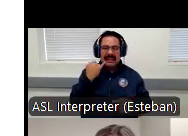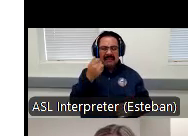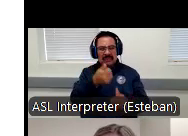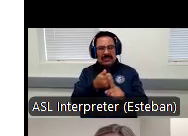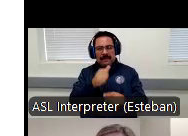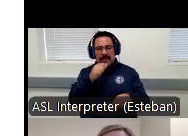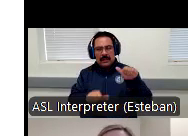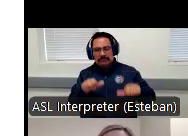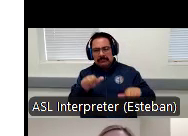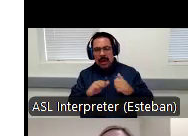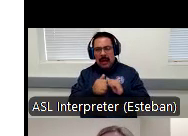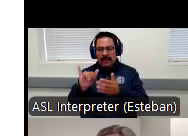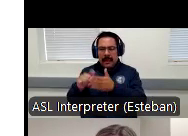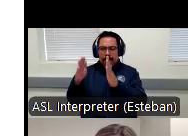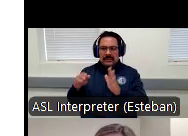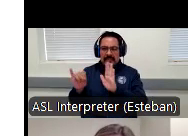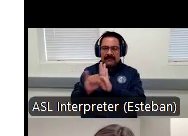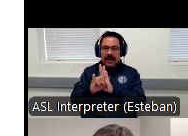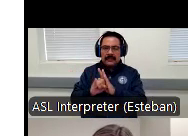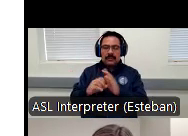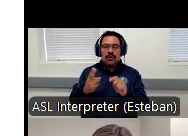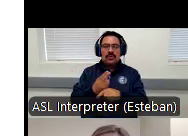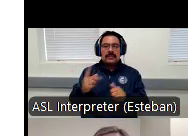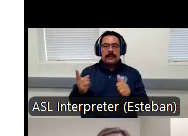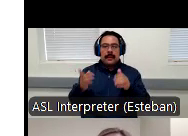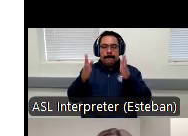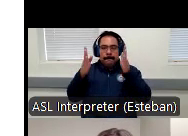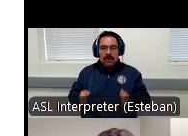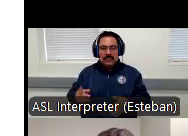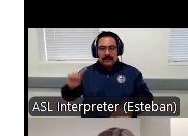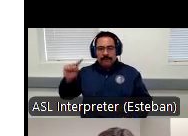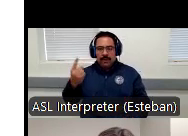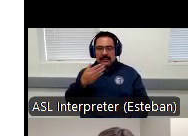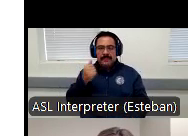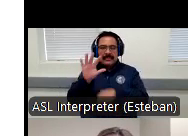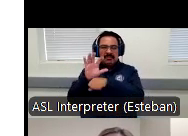identifies then going with person-first is best practice when talking about disability.